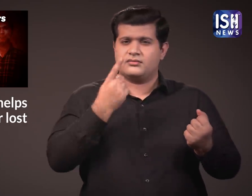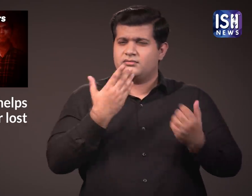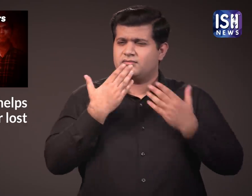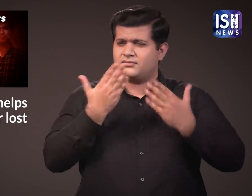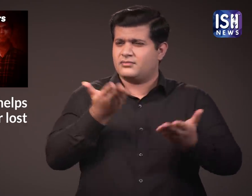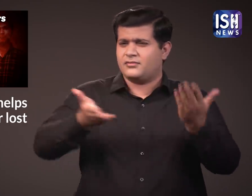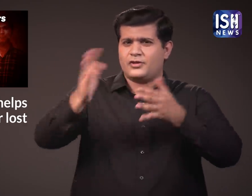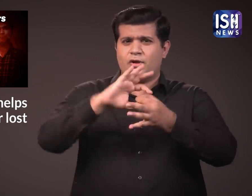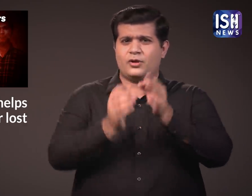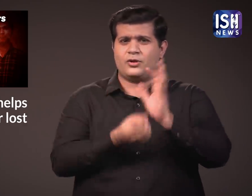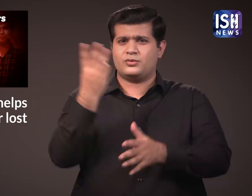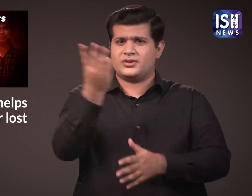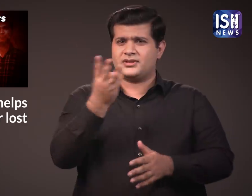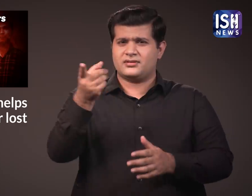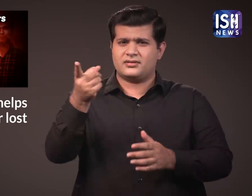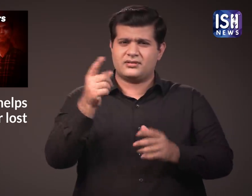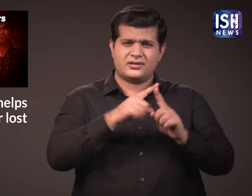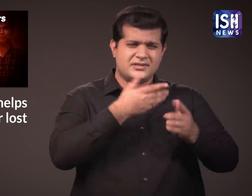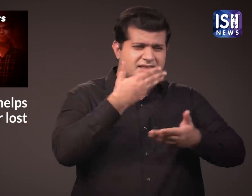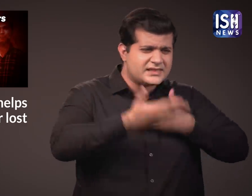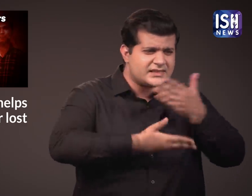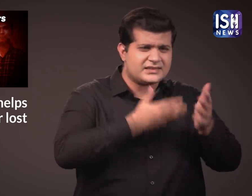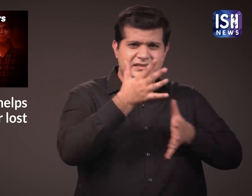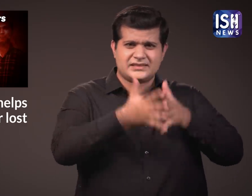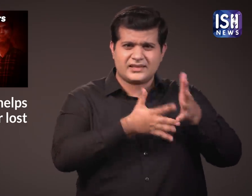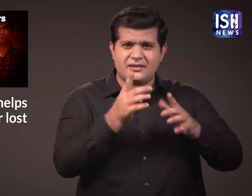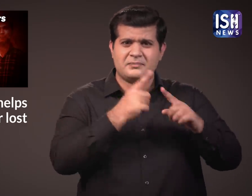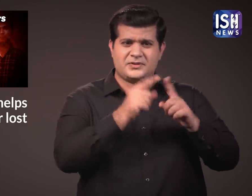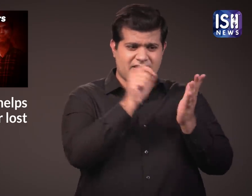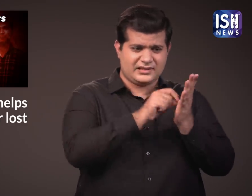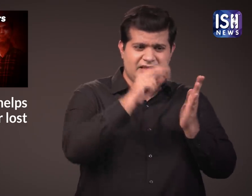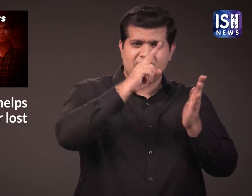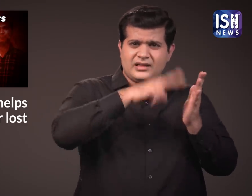Dayal said, "I am thankful to all 3 associations who taught Moni, to read, write and Sign.